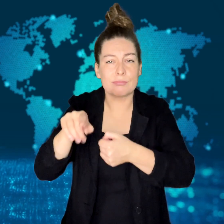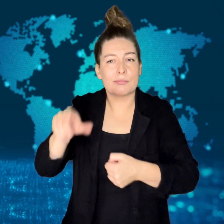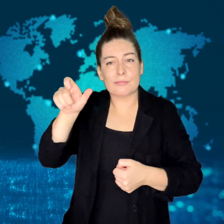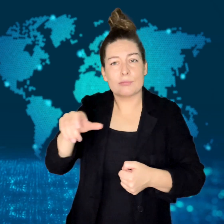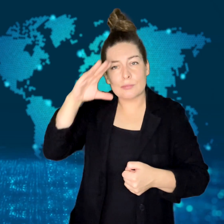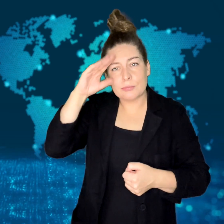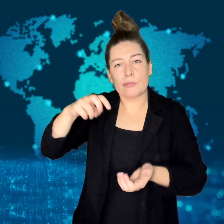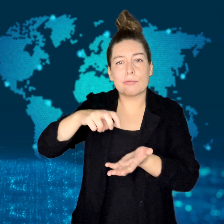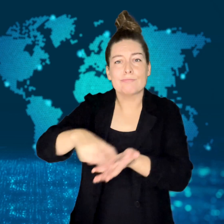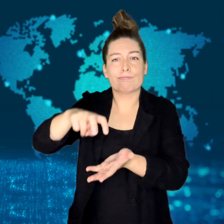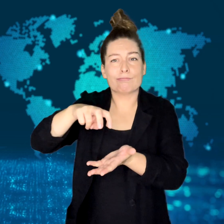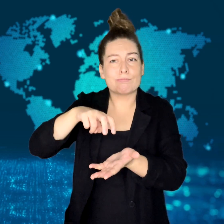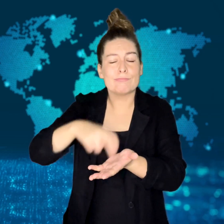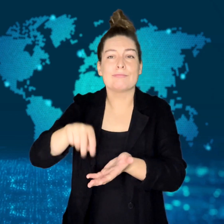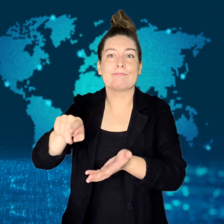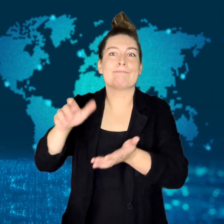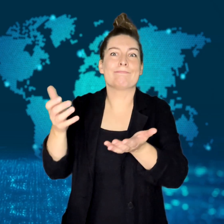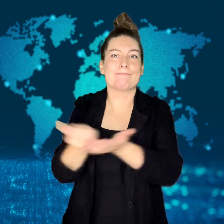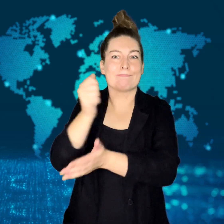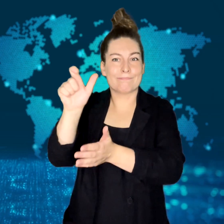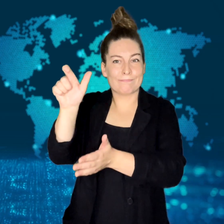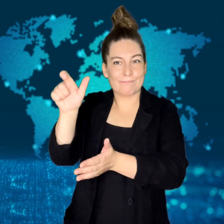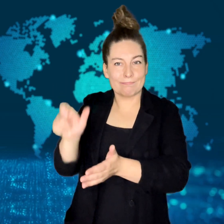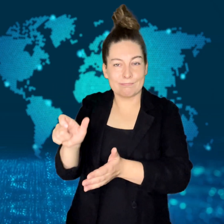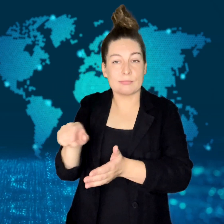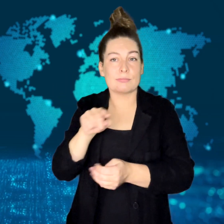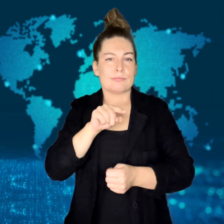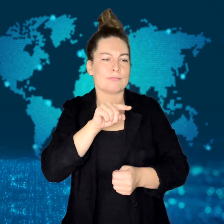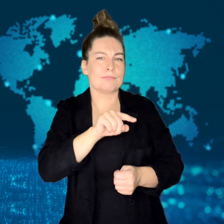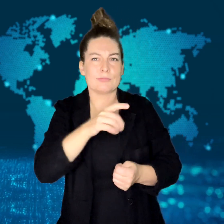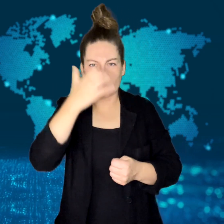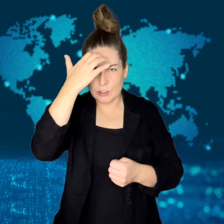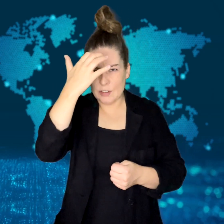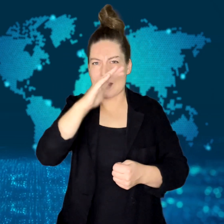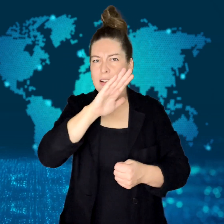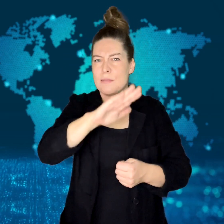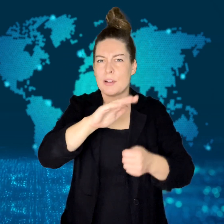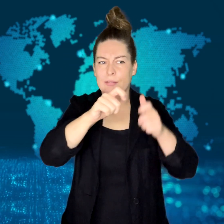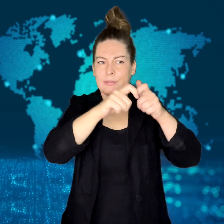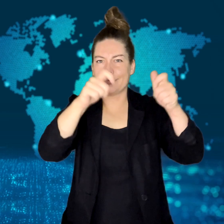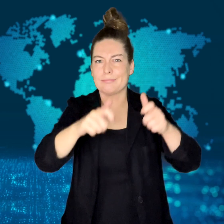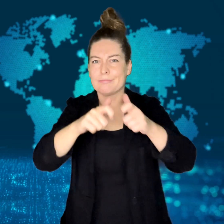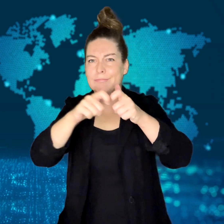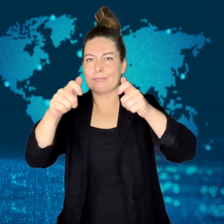British and French authorities have both confirmed that the teen